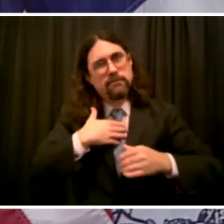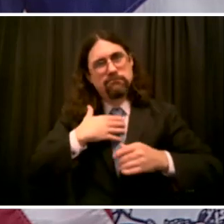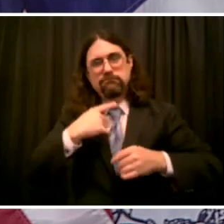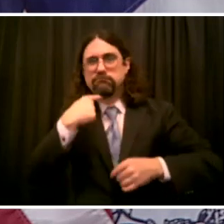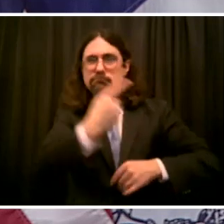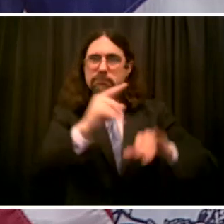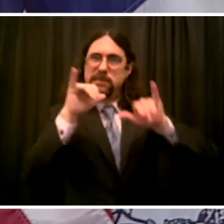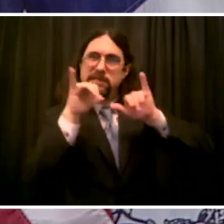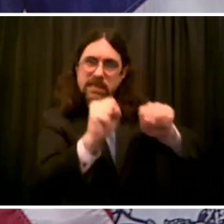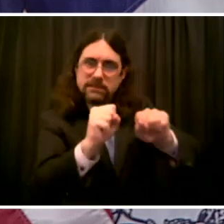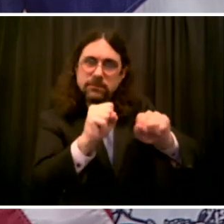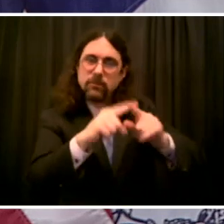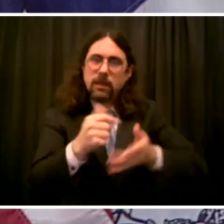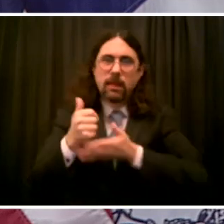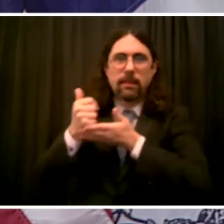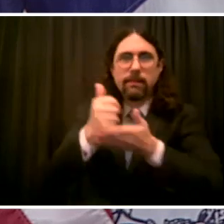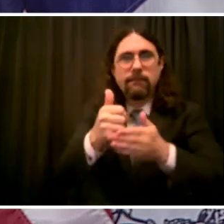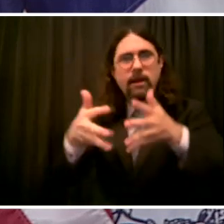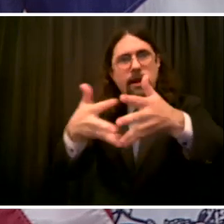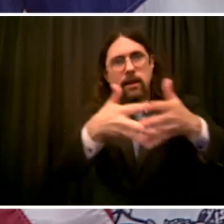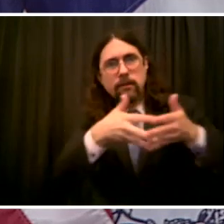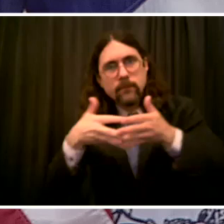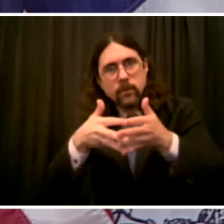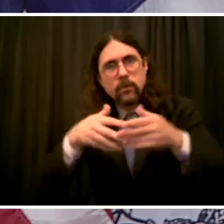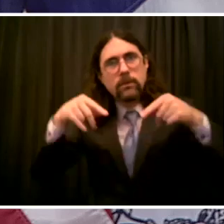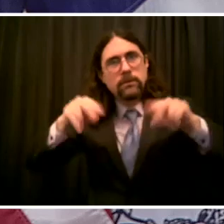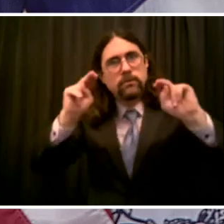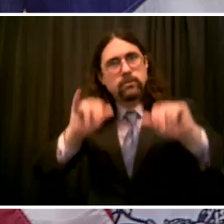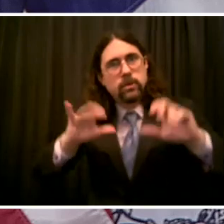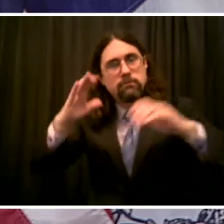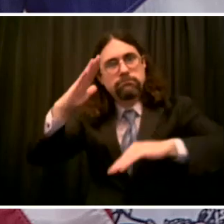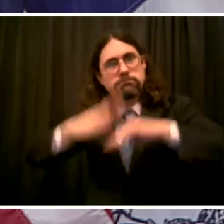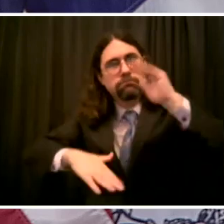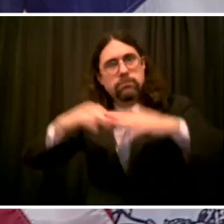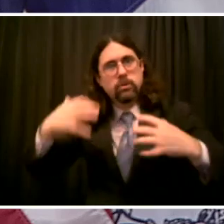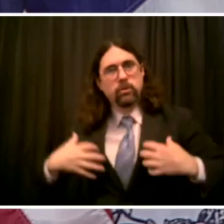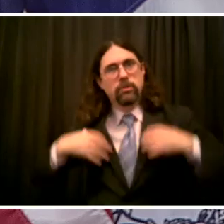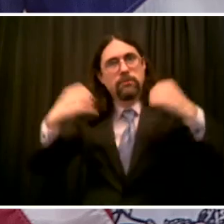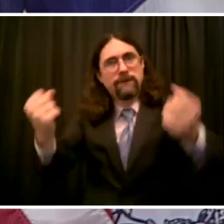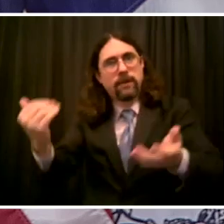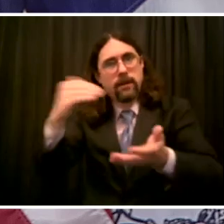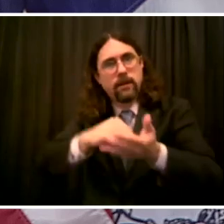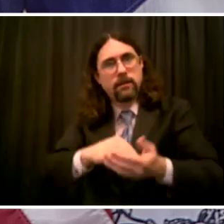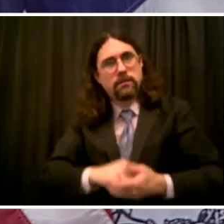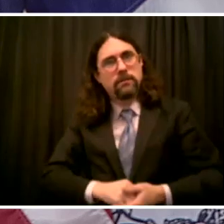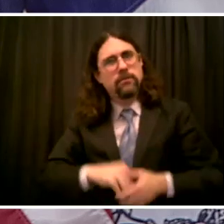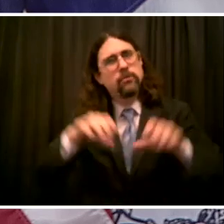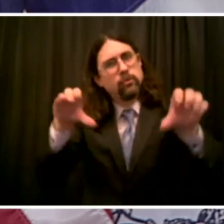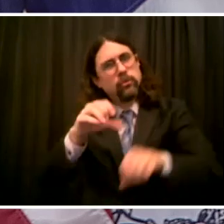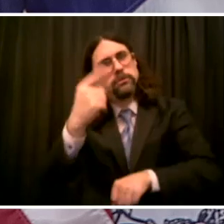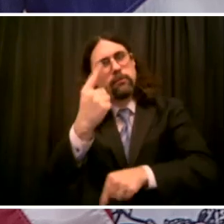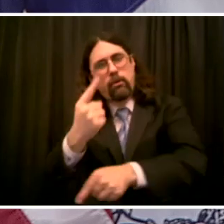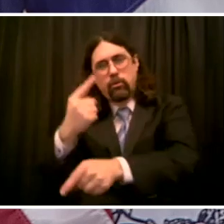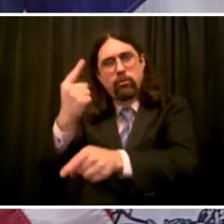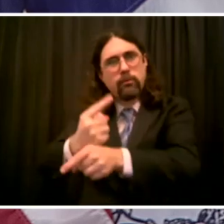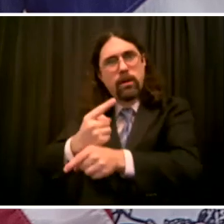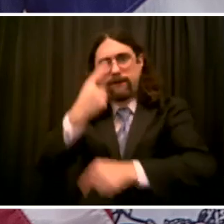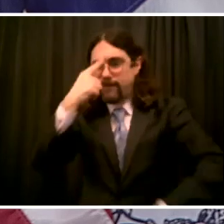THE RECOVERY WE ALL NEED. HERE'S A CHANCE TO PUT ASIDE PARTISANSHIP AND DO SOMETHING FOR